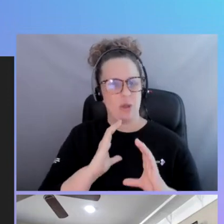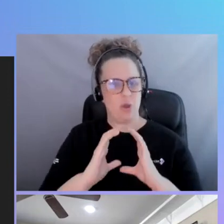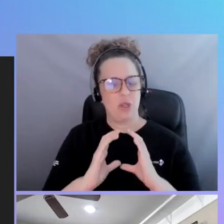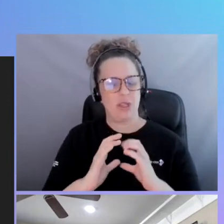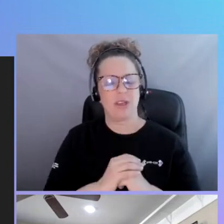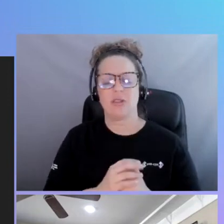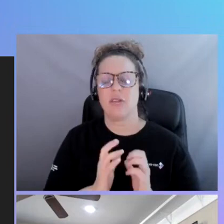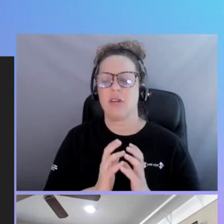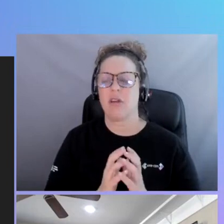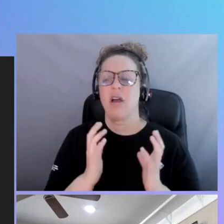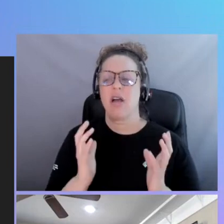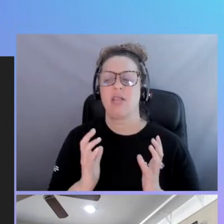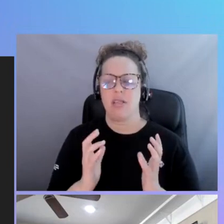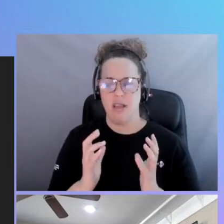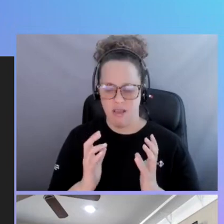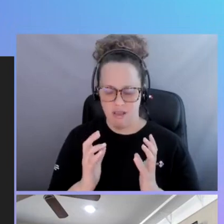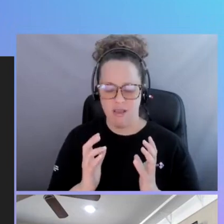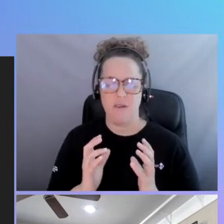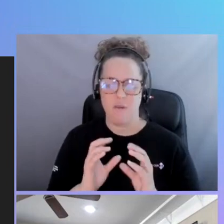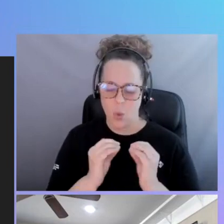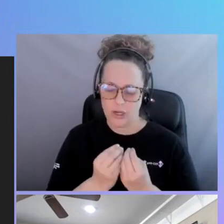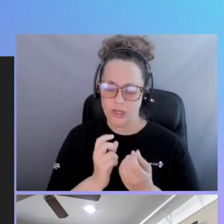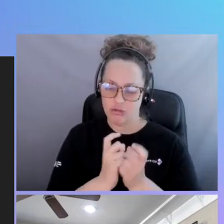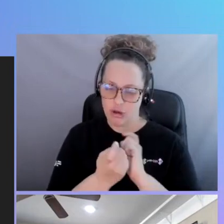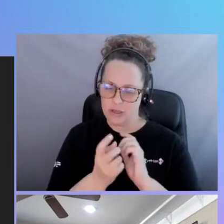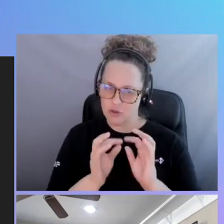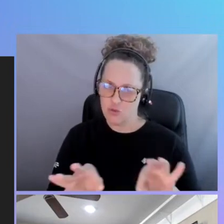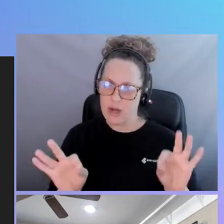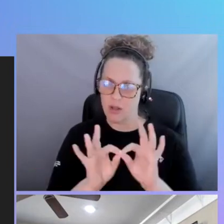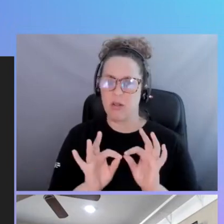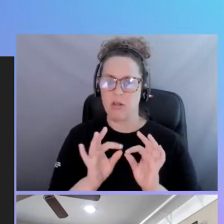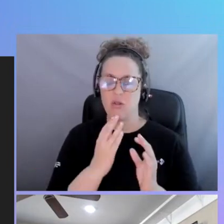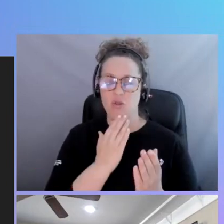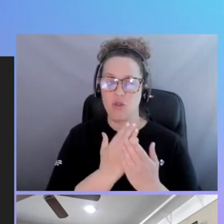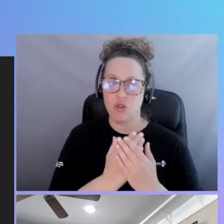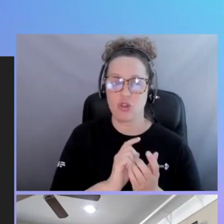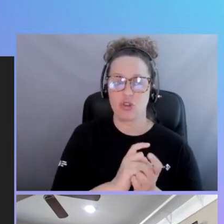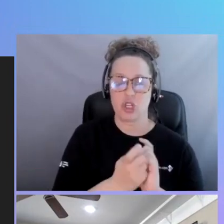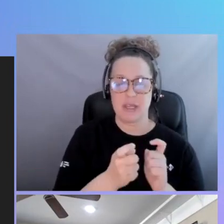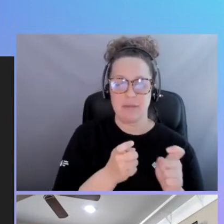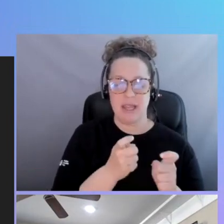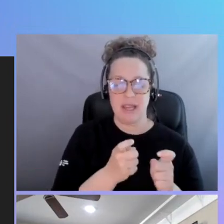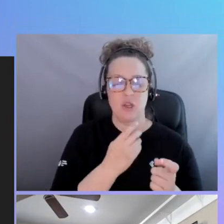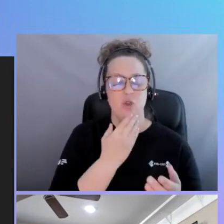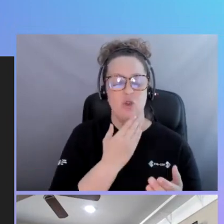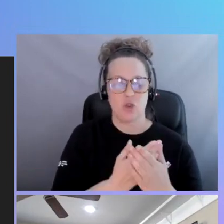critical and good change management is good internal